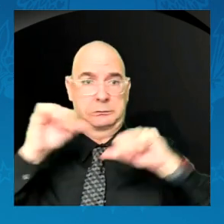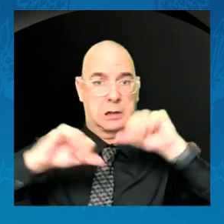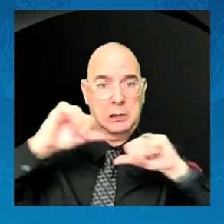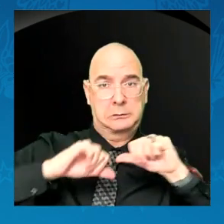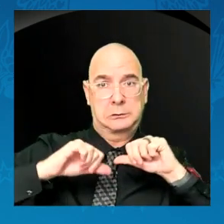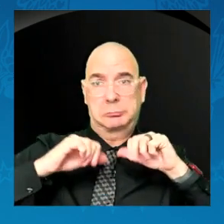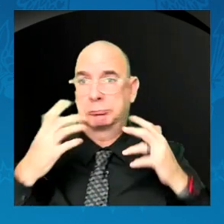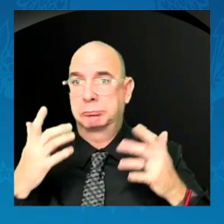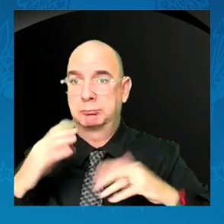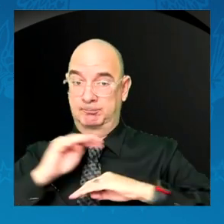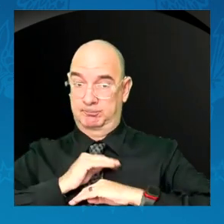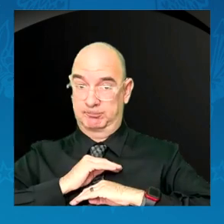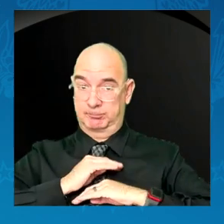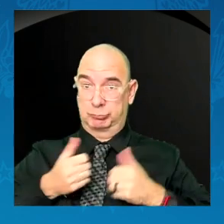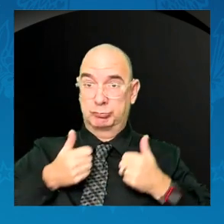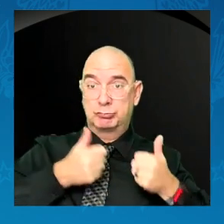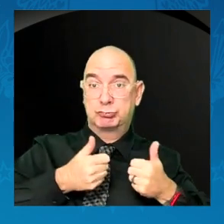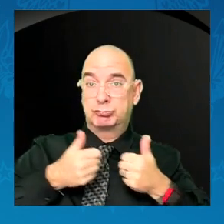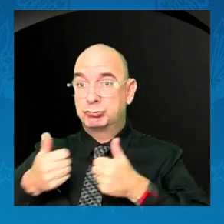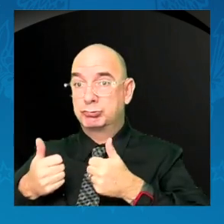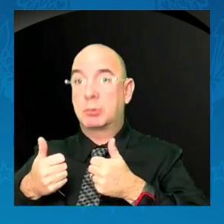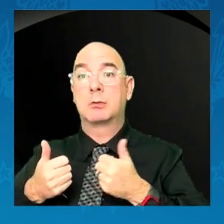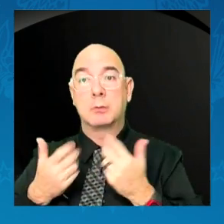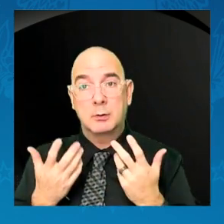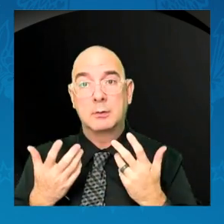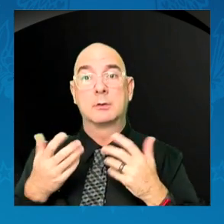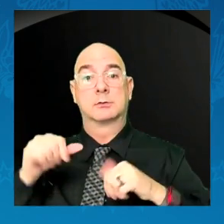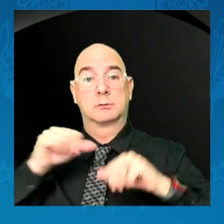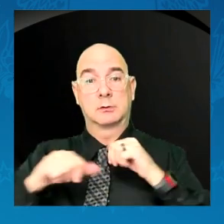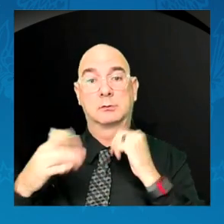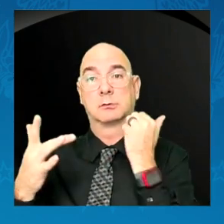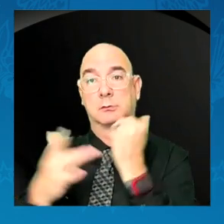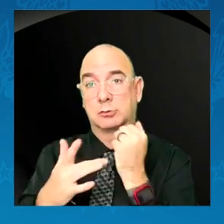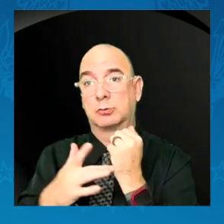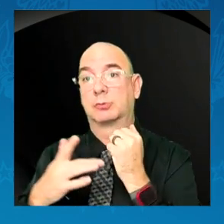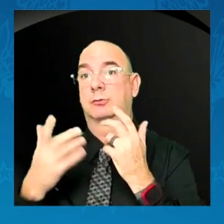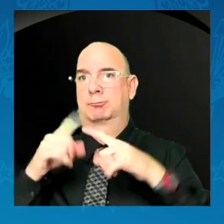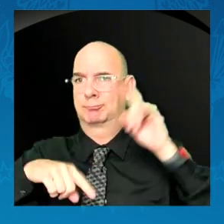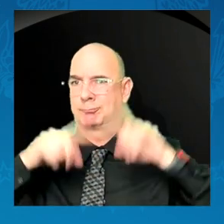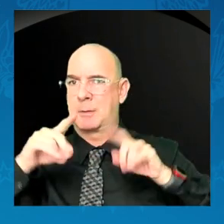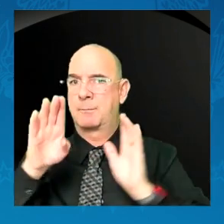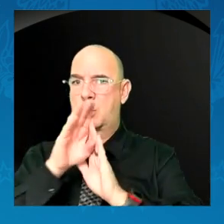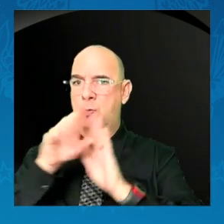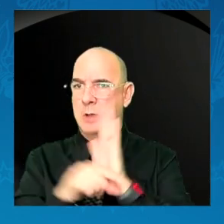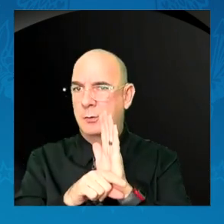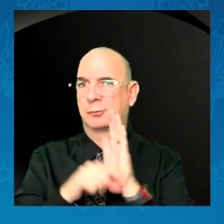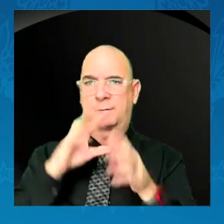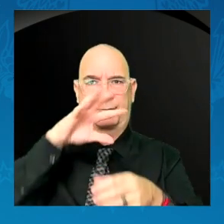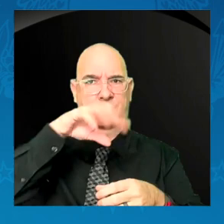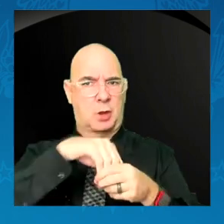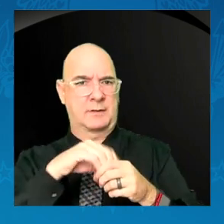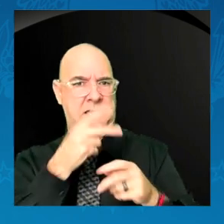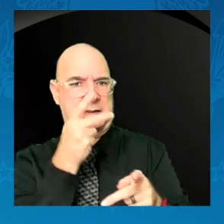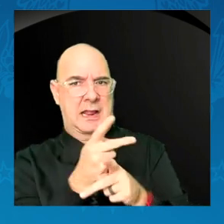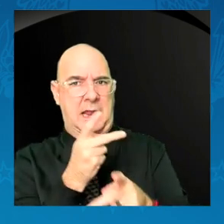technologists and researchers from all backgrounds, including those with caretaking responsibilities, those from rural America,